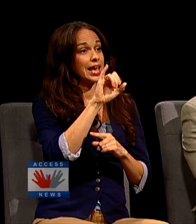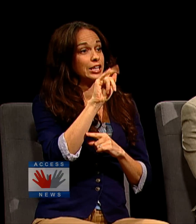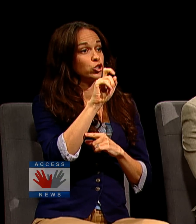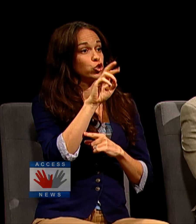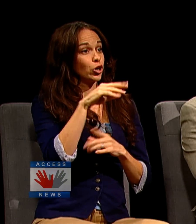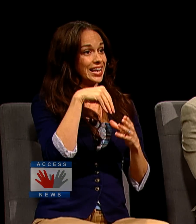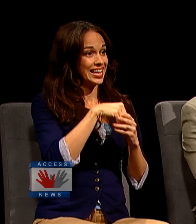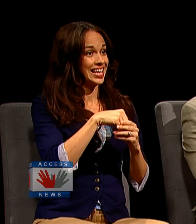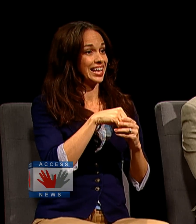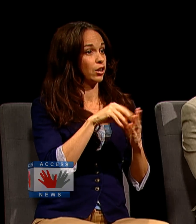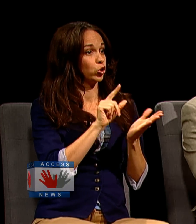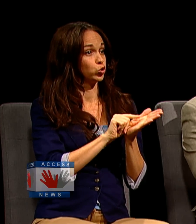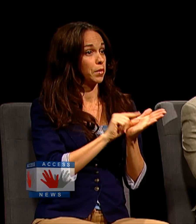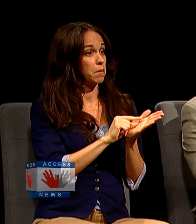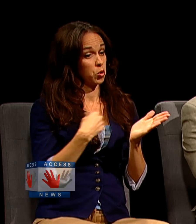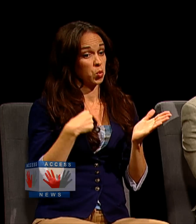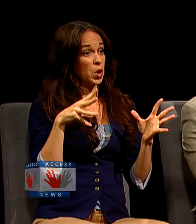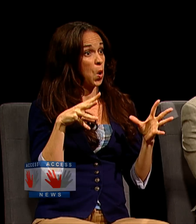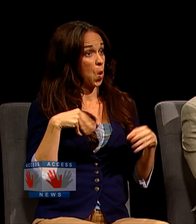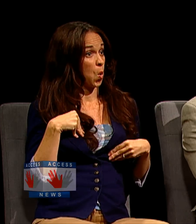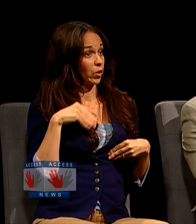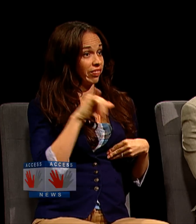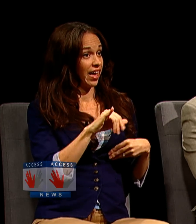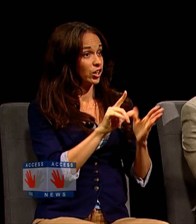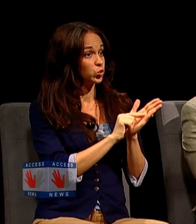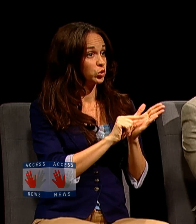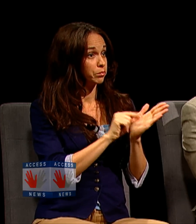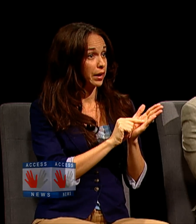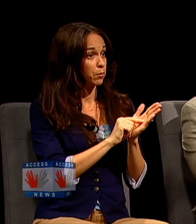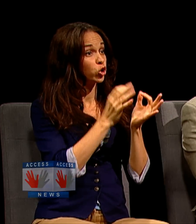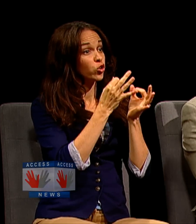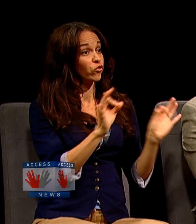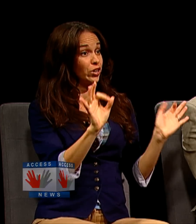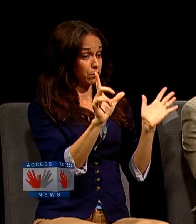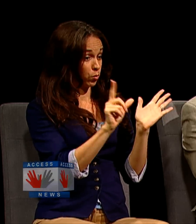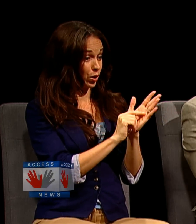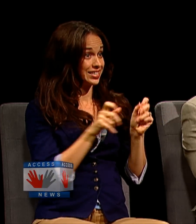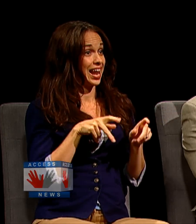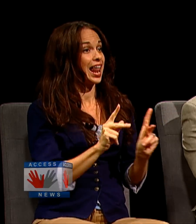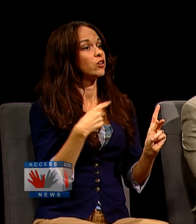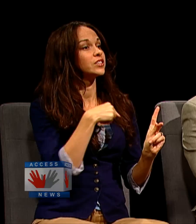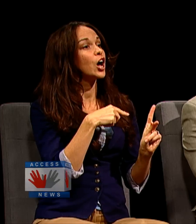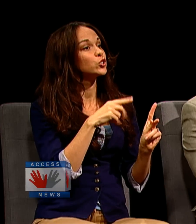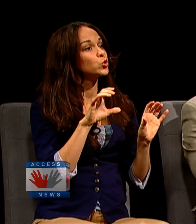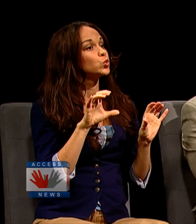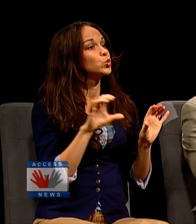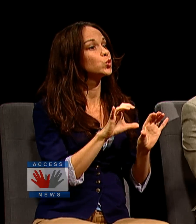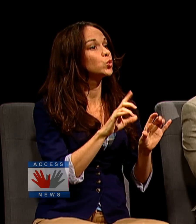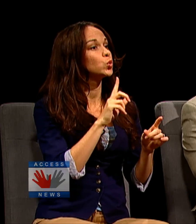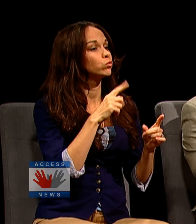We own the newspaper freedom of the press allows us to do what we want with it. So there are people who think freedom of the press